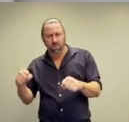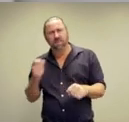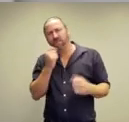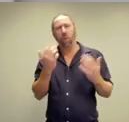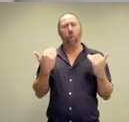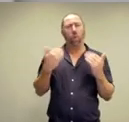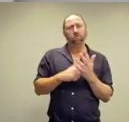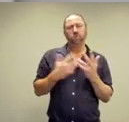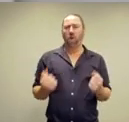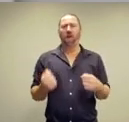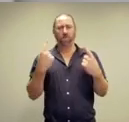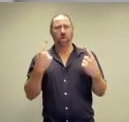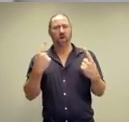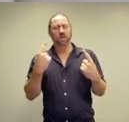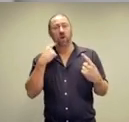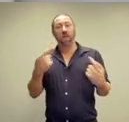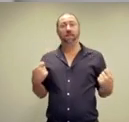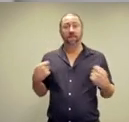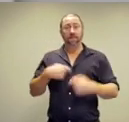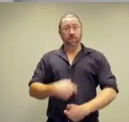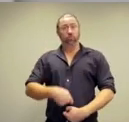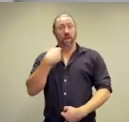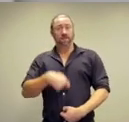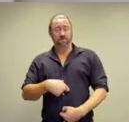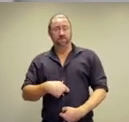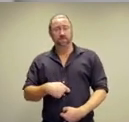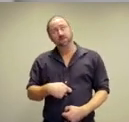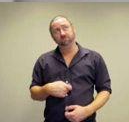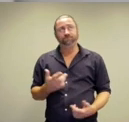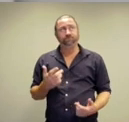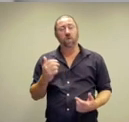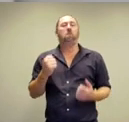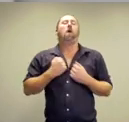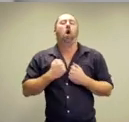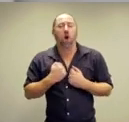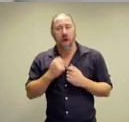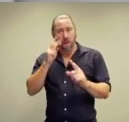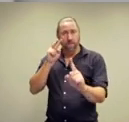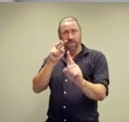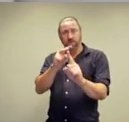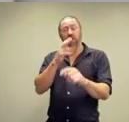I'm gonna do a little bit of analysis for you about the jacket in terms of